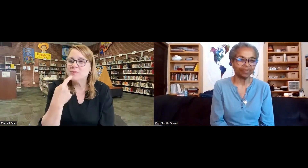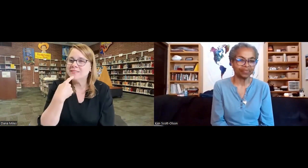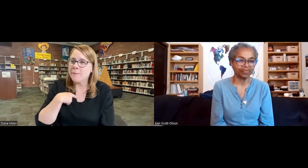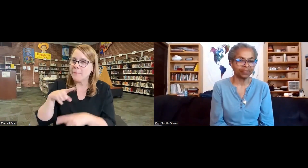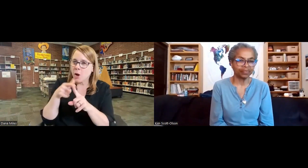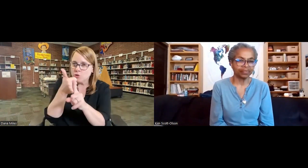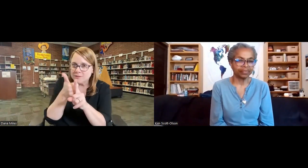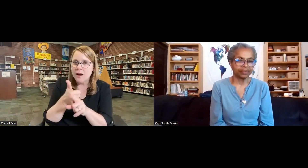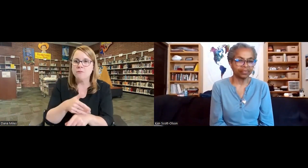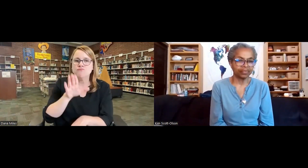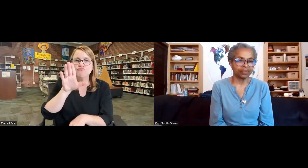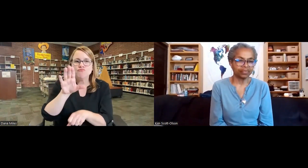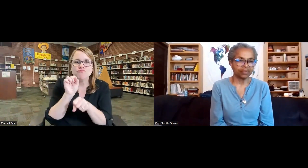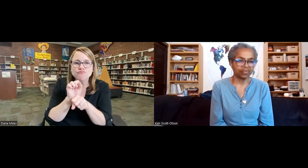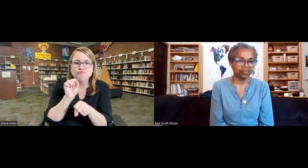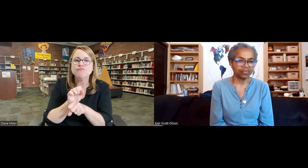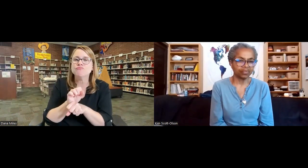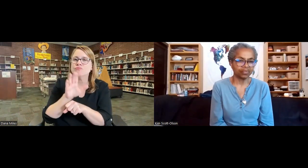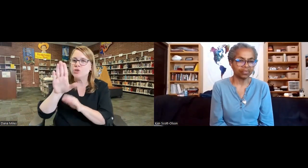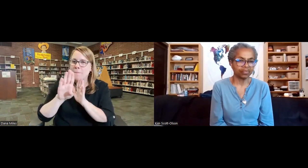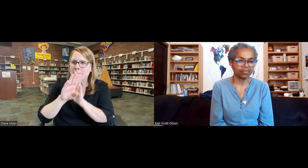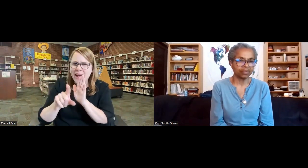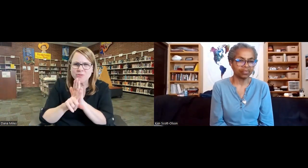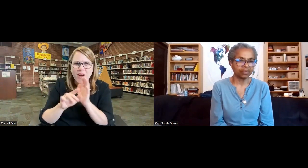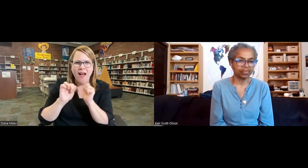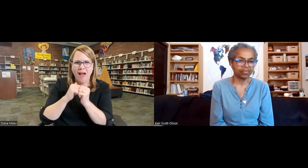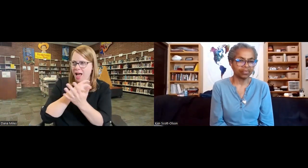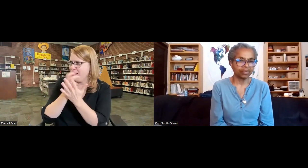I'd like for you to tell me a little bit about yourself, your work and your background.